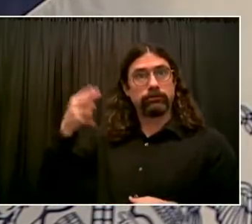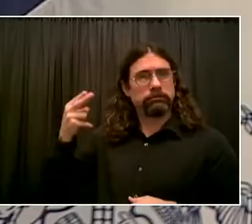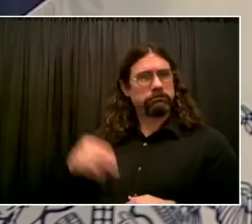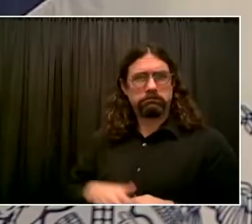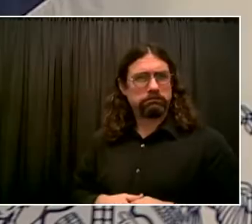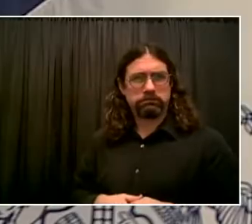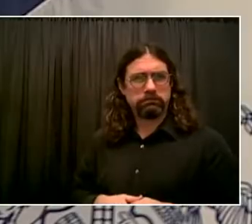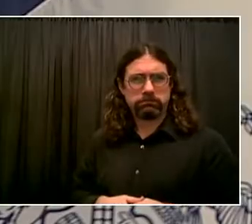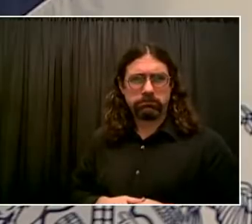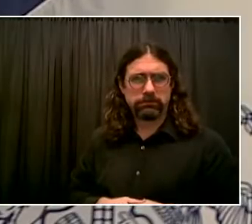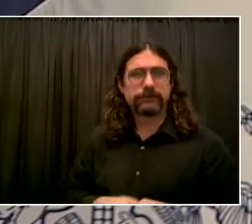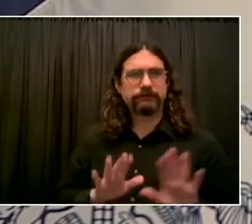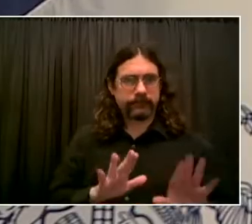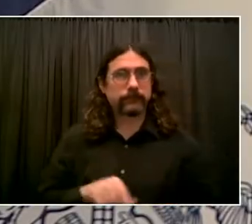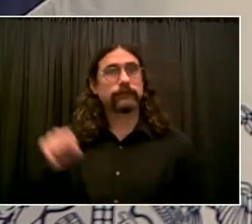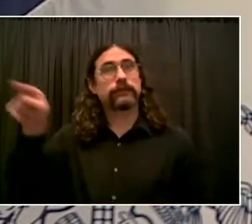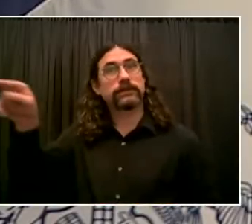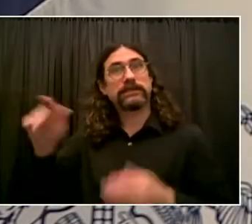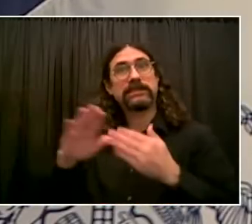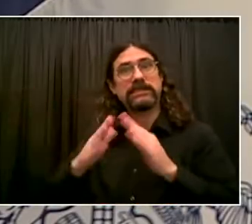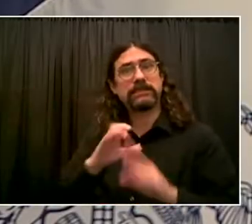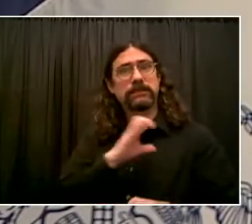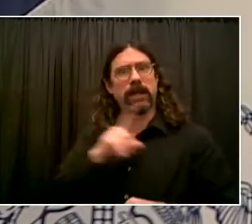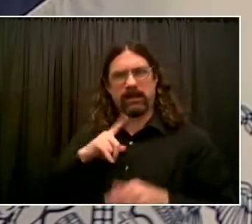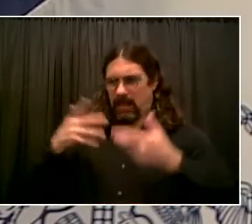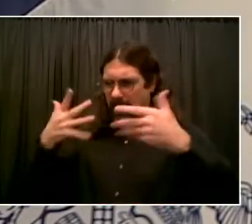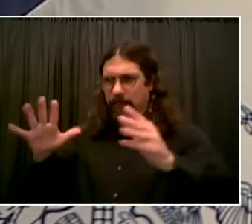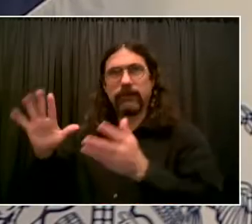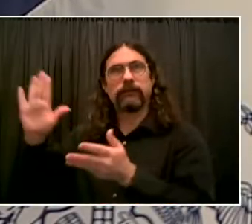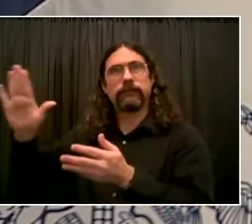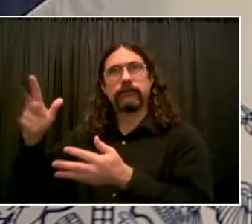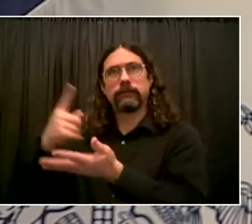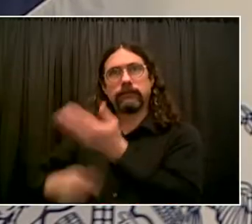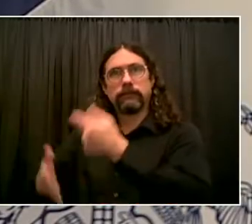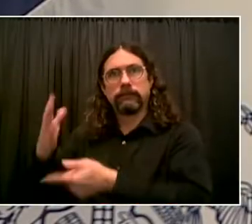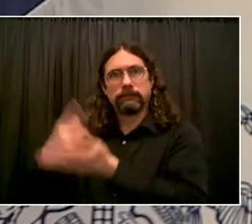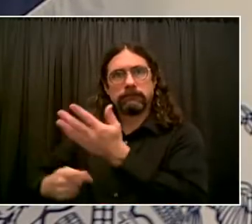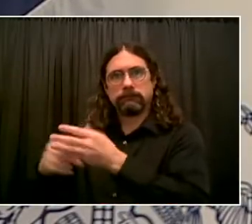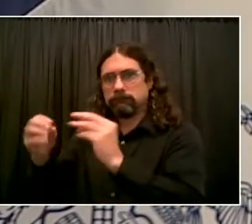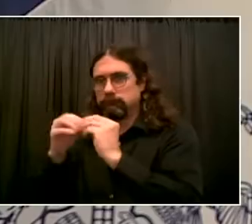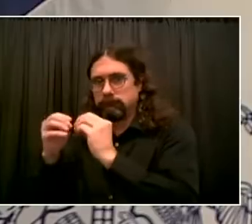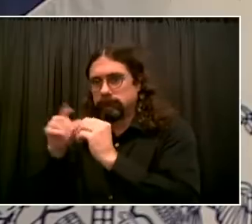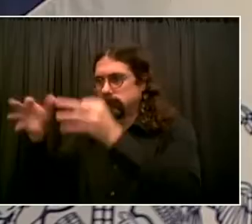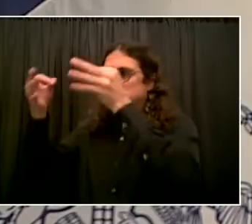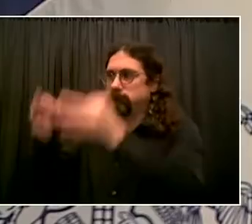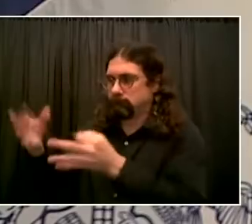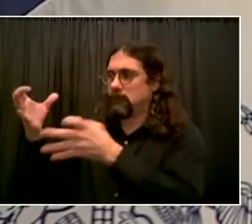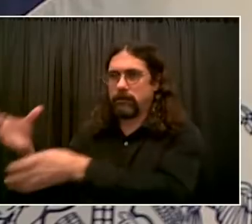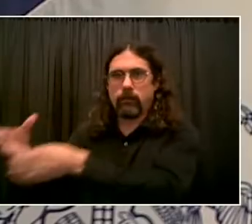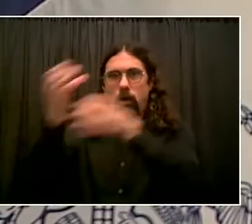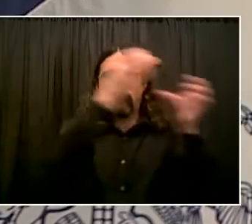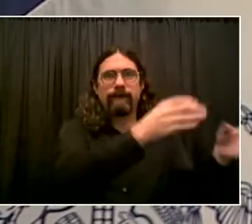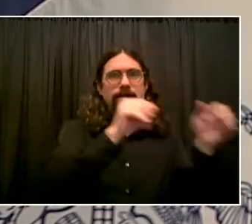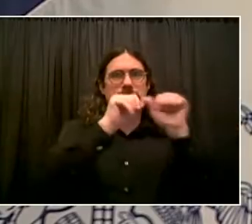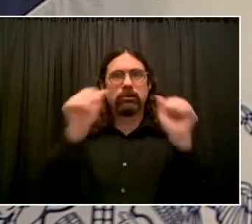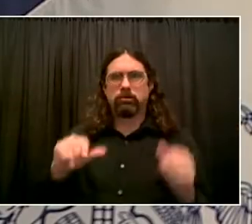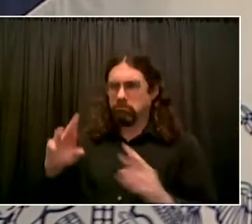THOMAS JEFFERSON IS A PROFOUNDLY IMPORTANT FIGURE IN